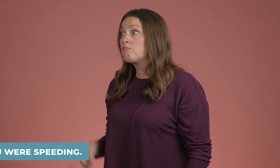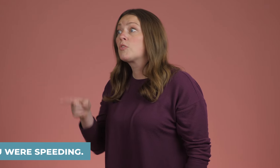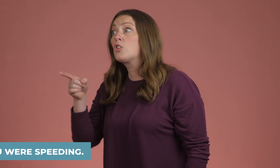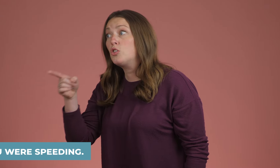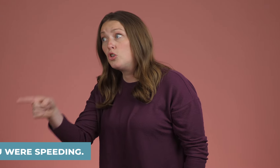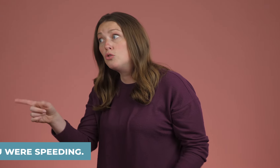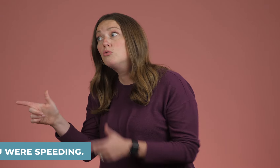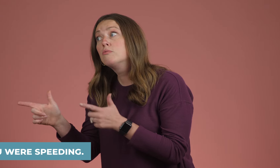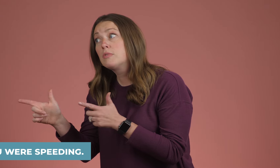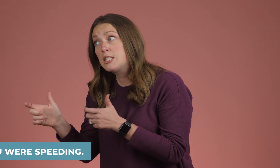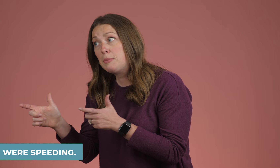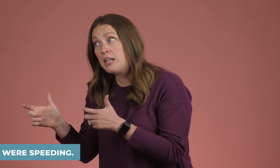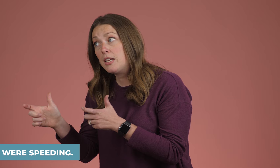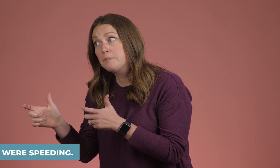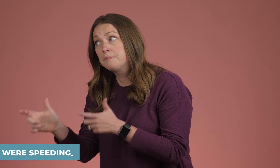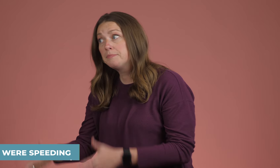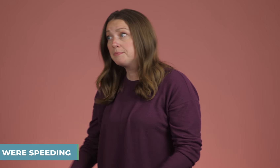You speeding.